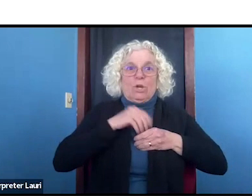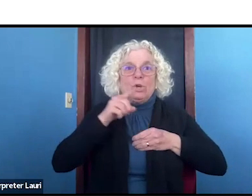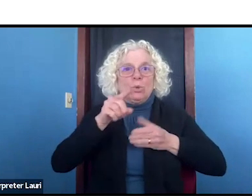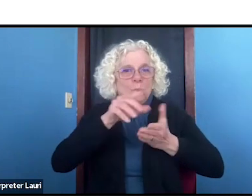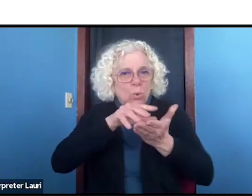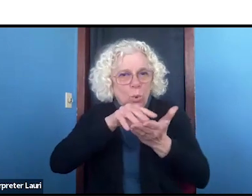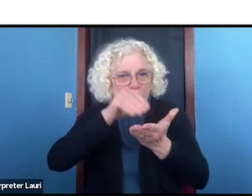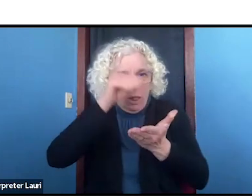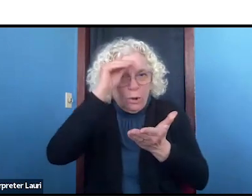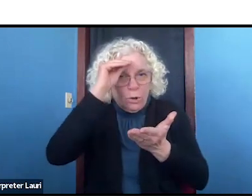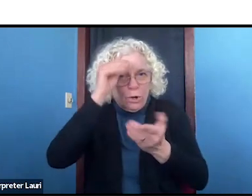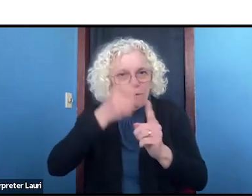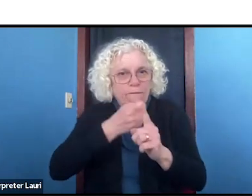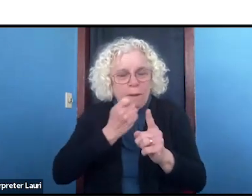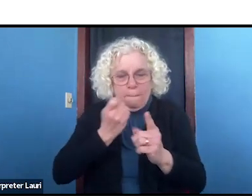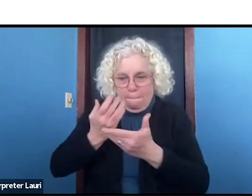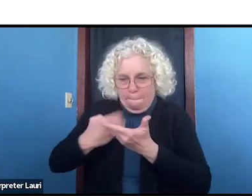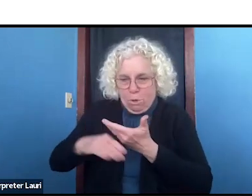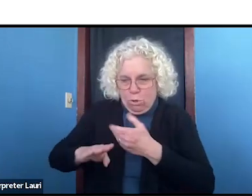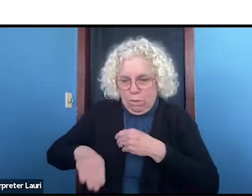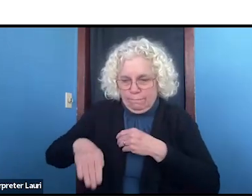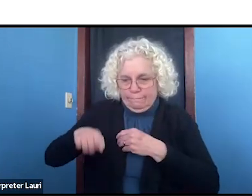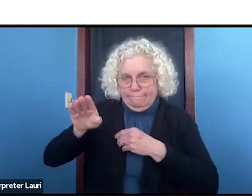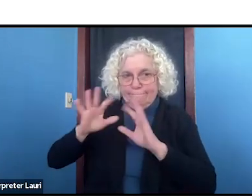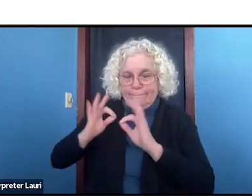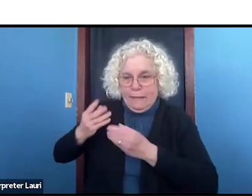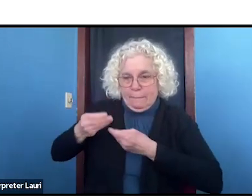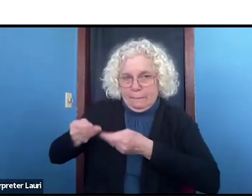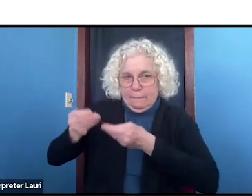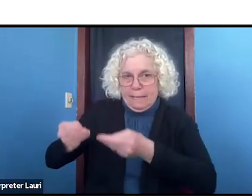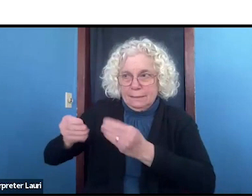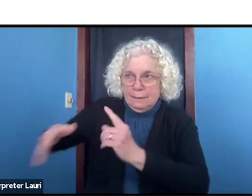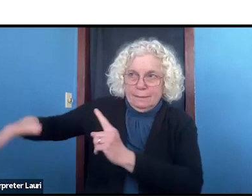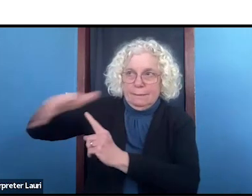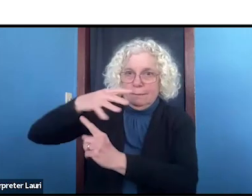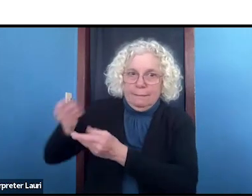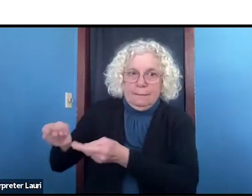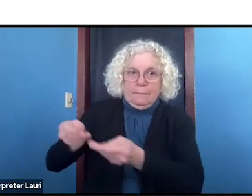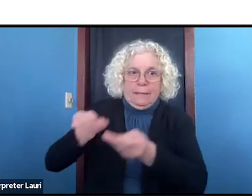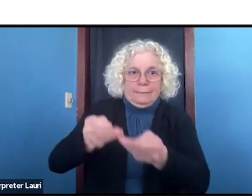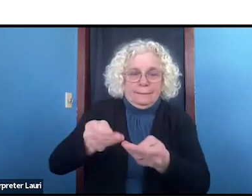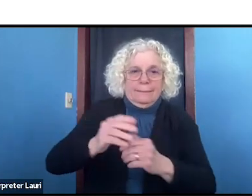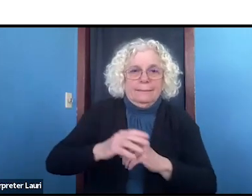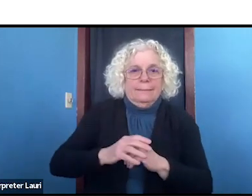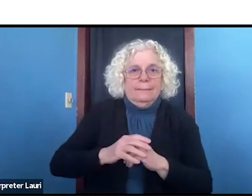from our infancy or family network. All of the information that is